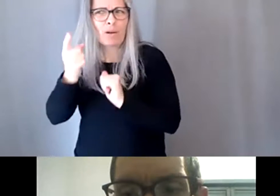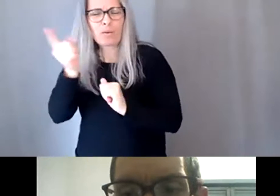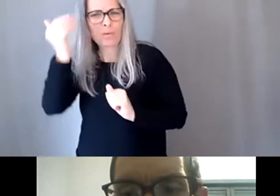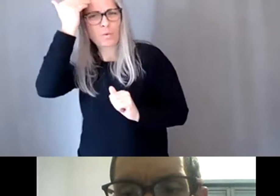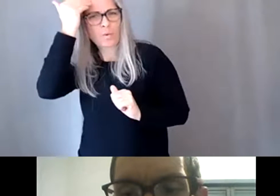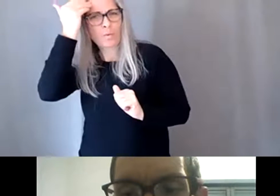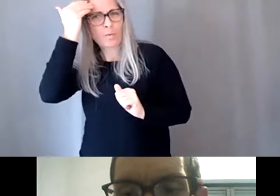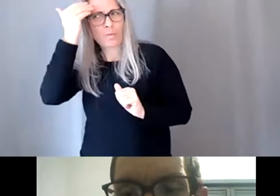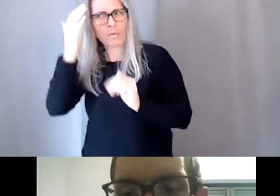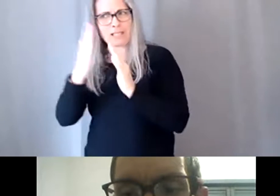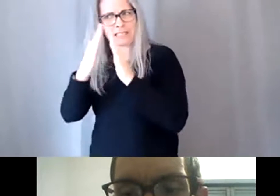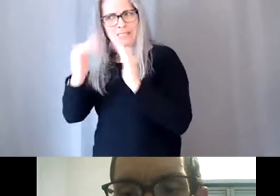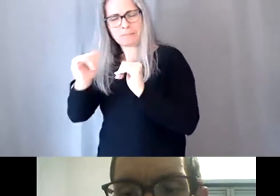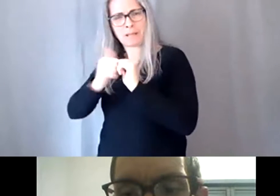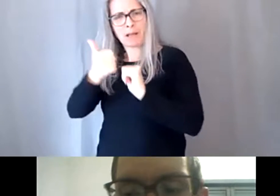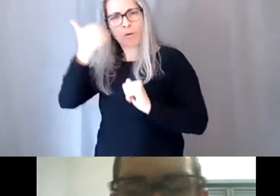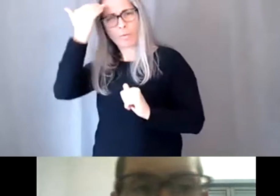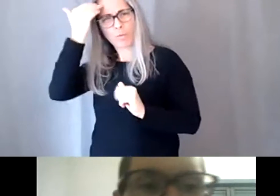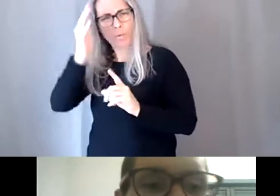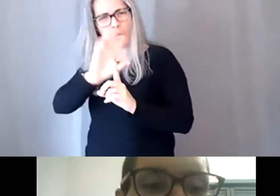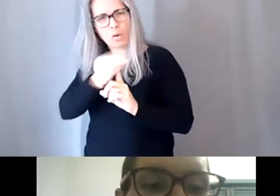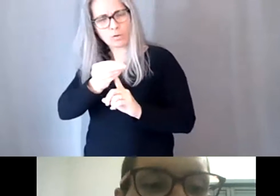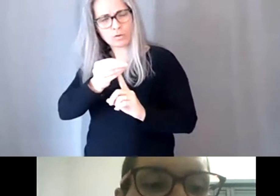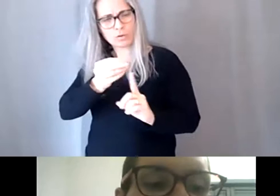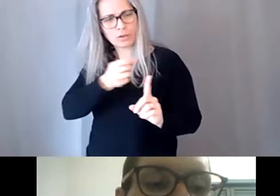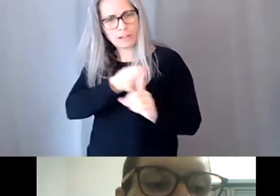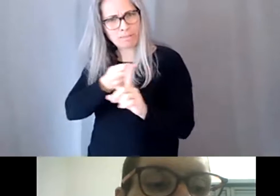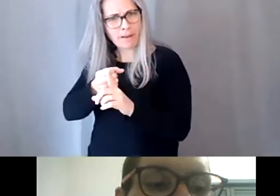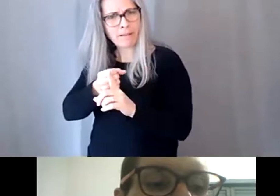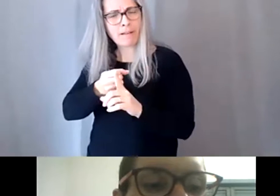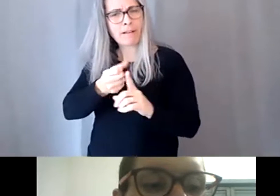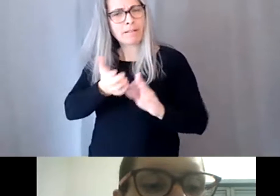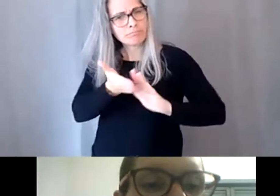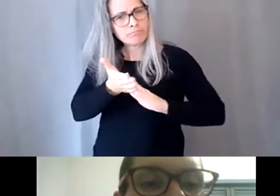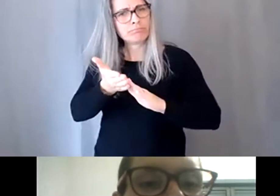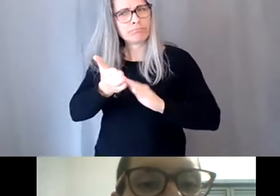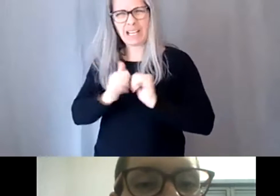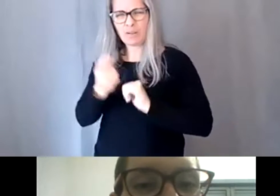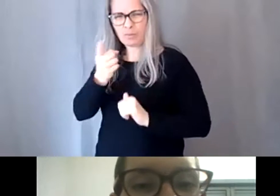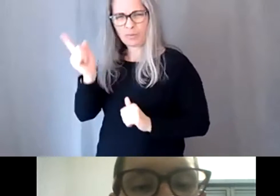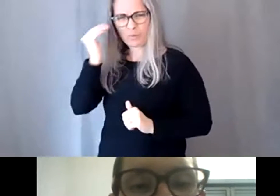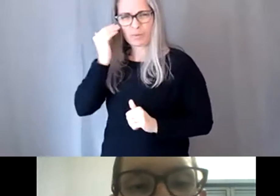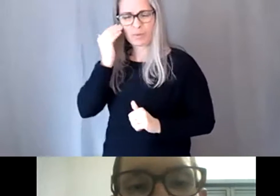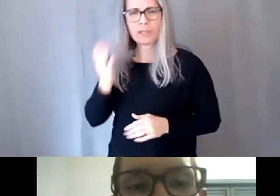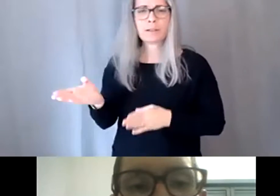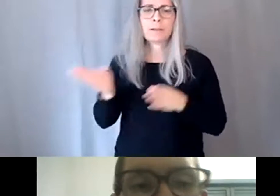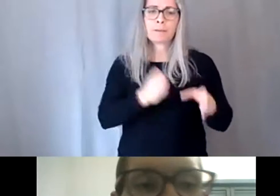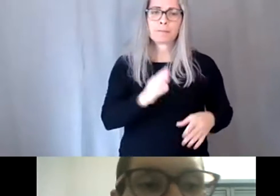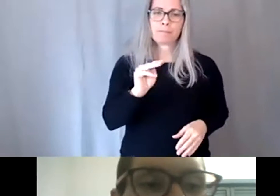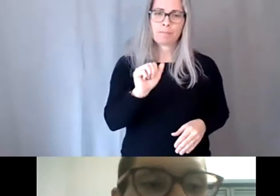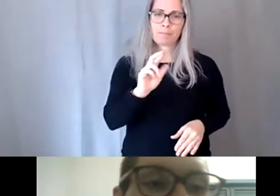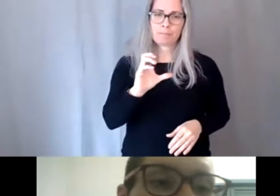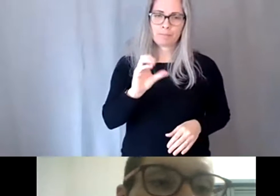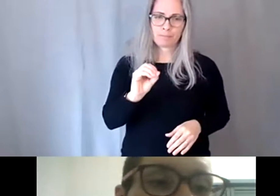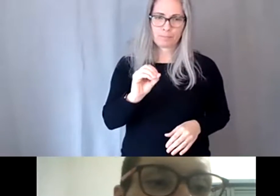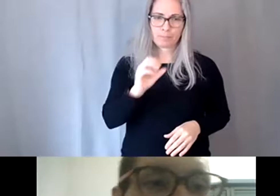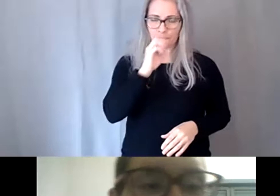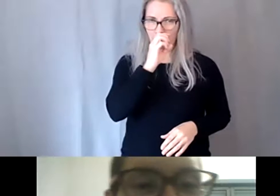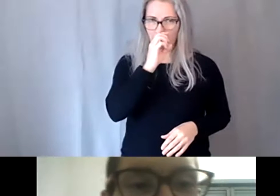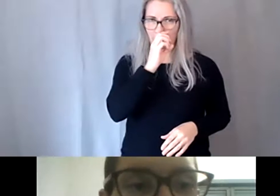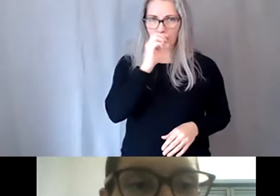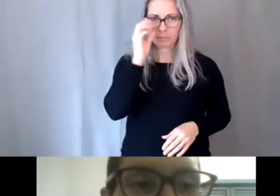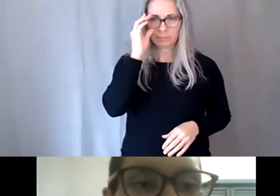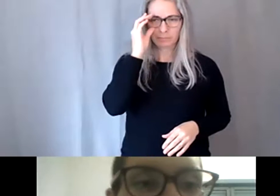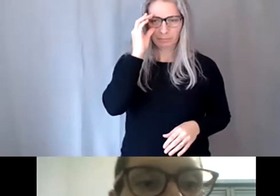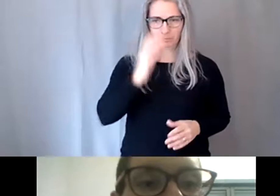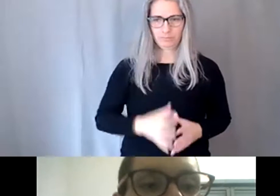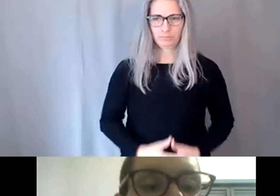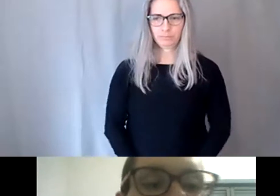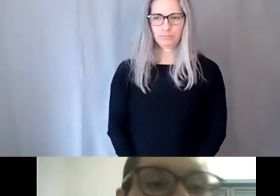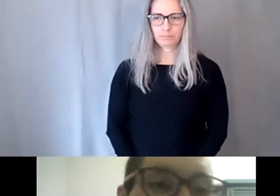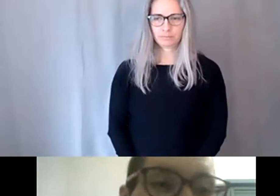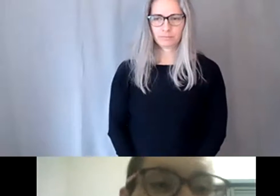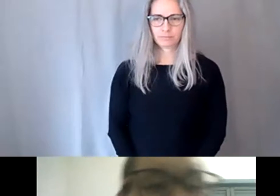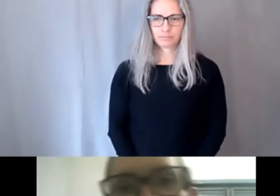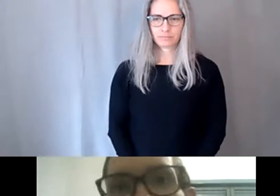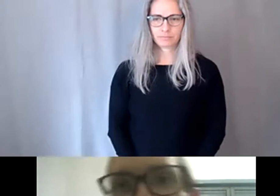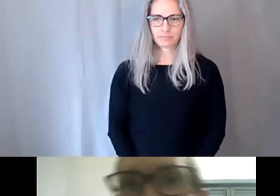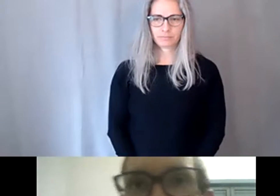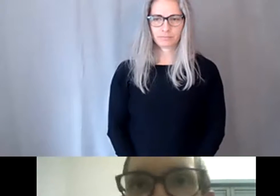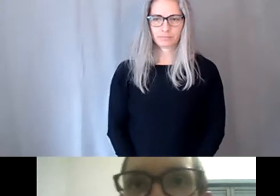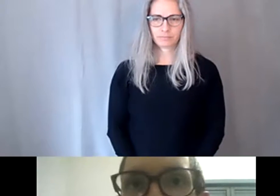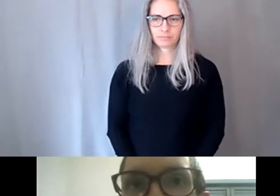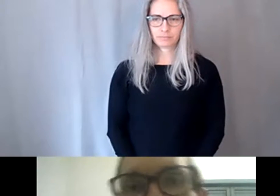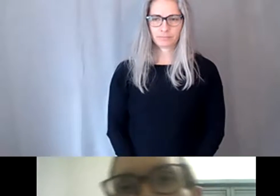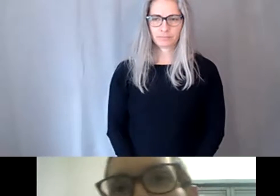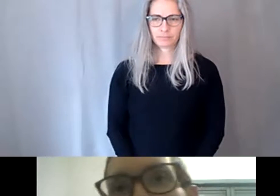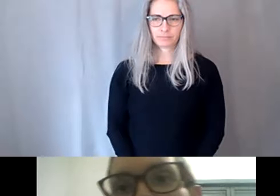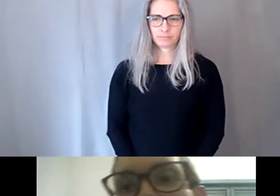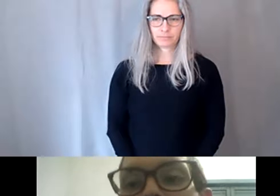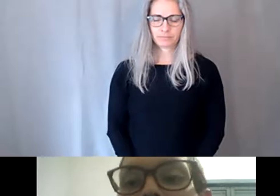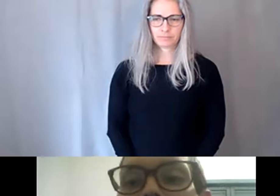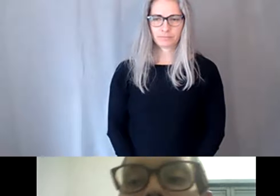well I think that here in Brazil we are experiencing the